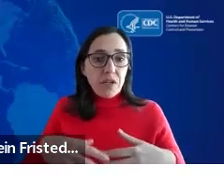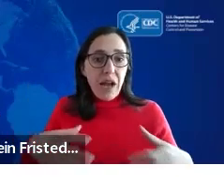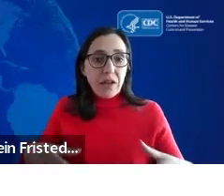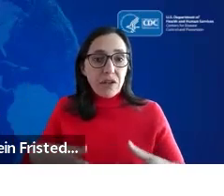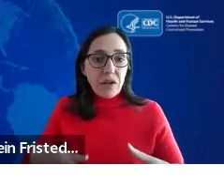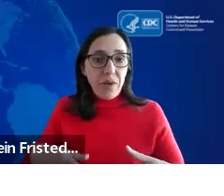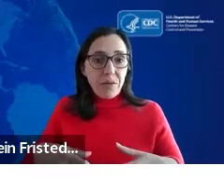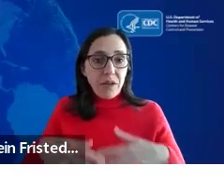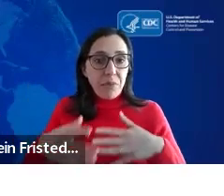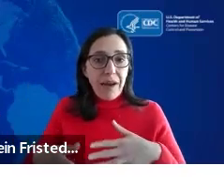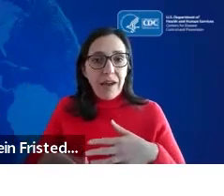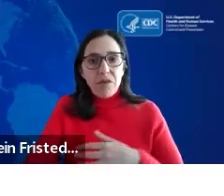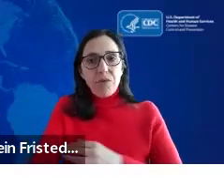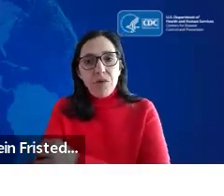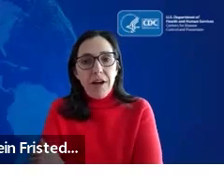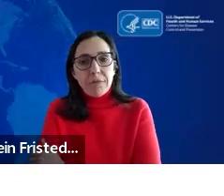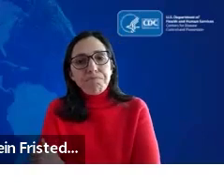So the challenge is around really breaking through there.